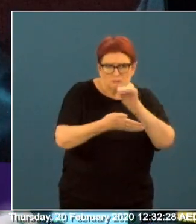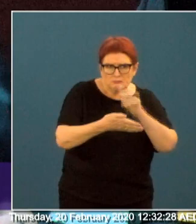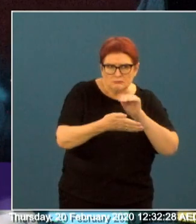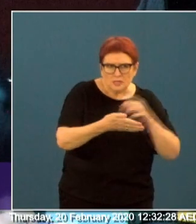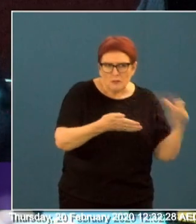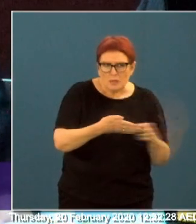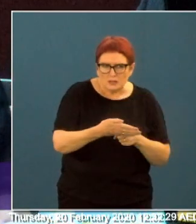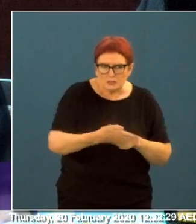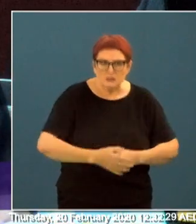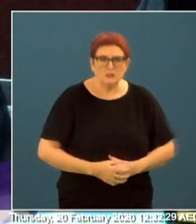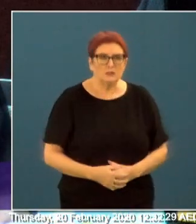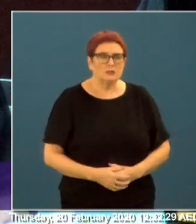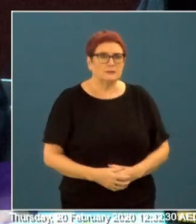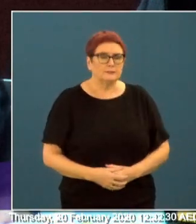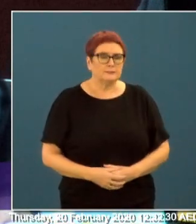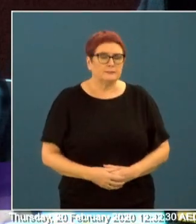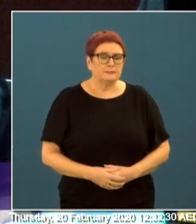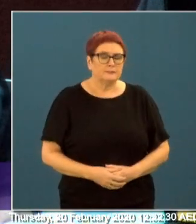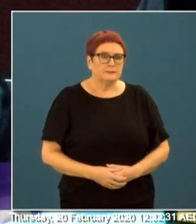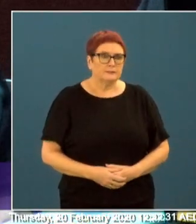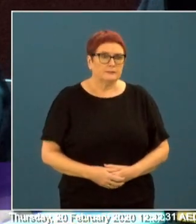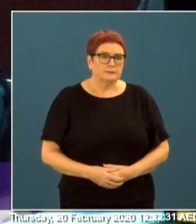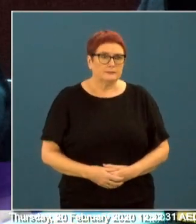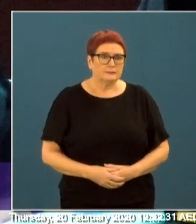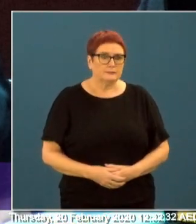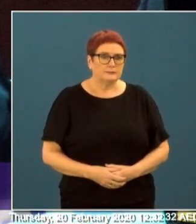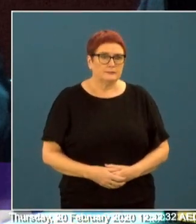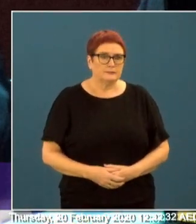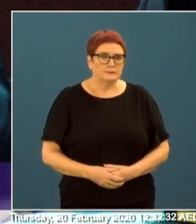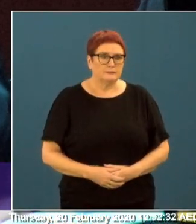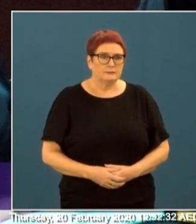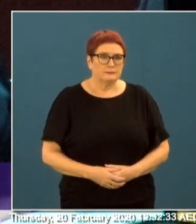isn't there, in relation to that is a death of somebody